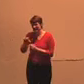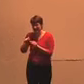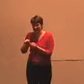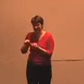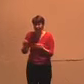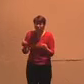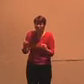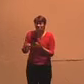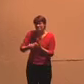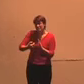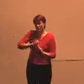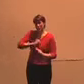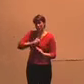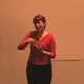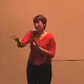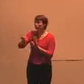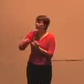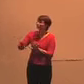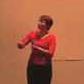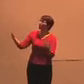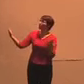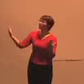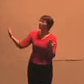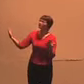Sometimes you can select the smaller scales.